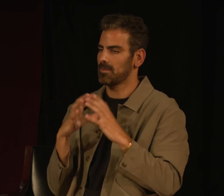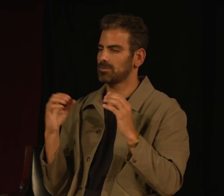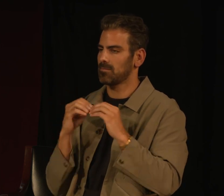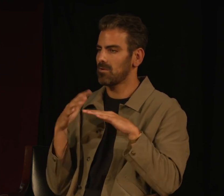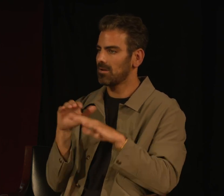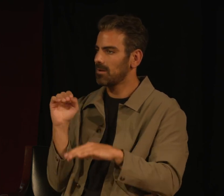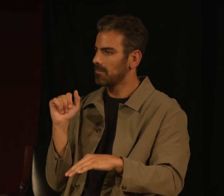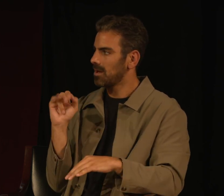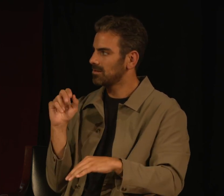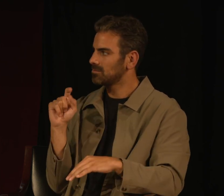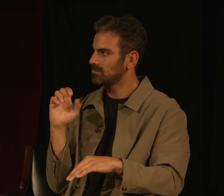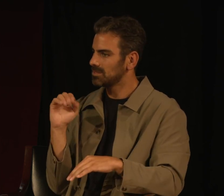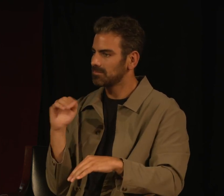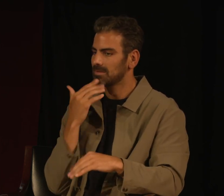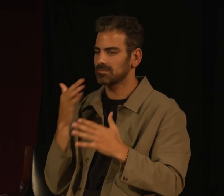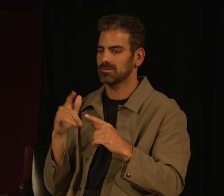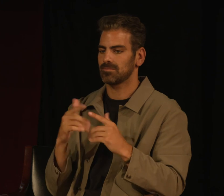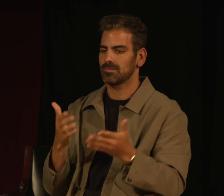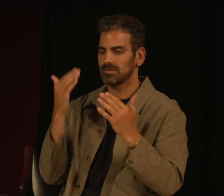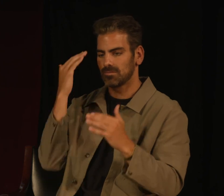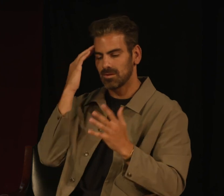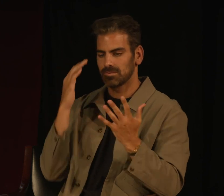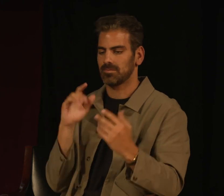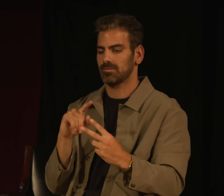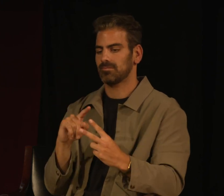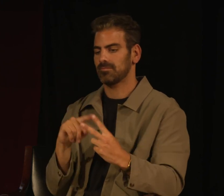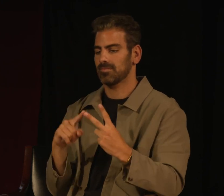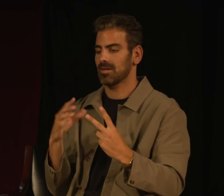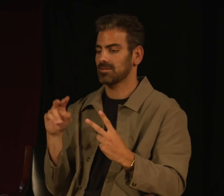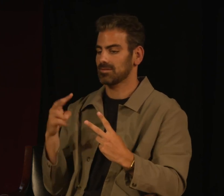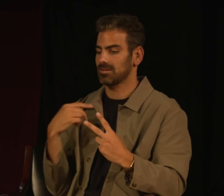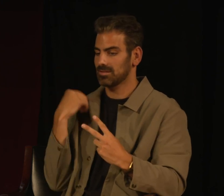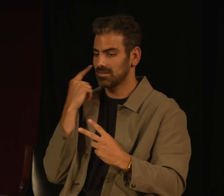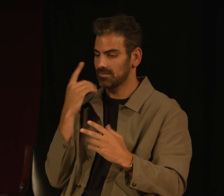really move things forward and make our culture and our community much more mainstream.